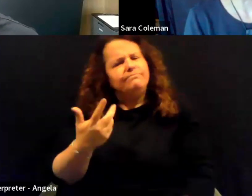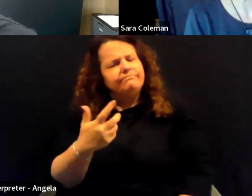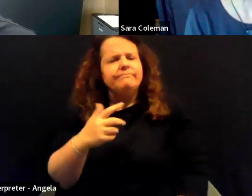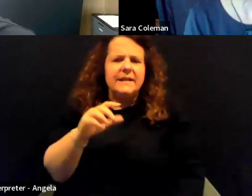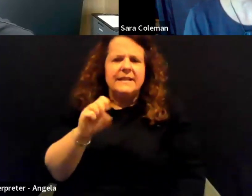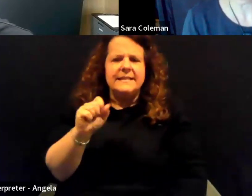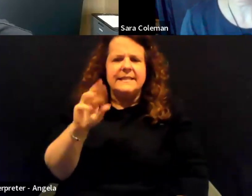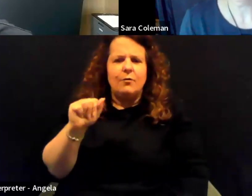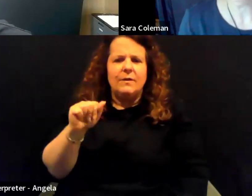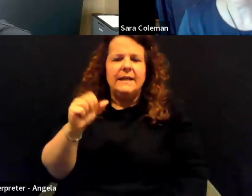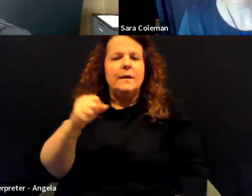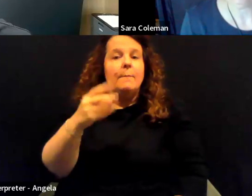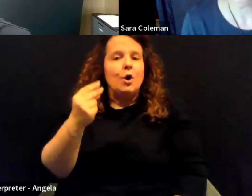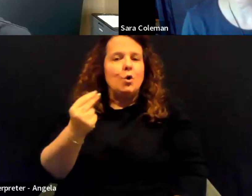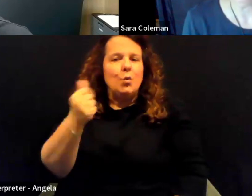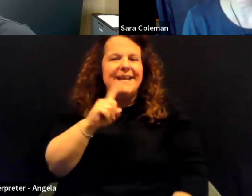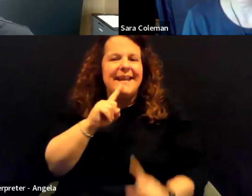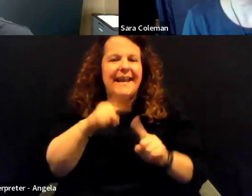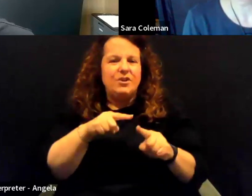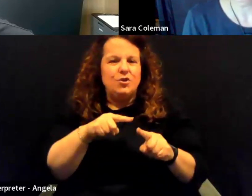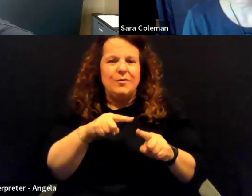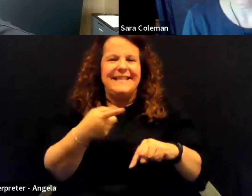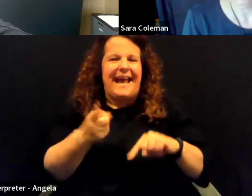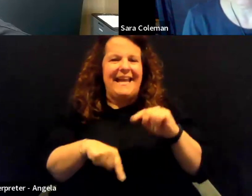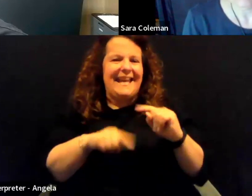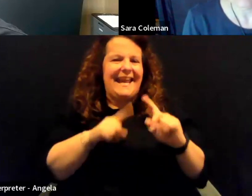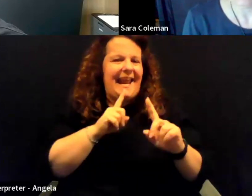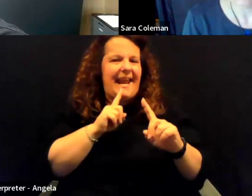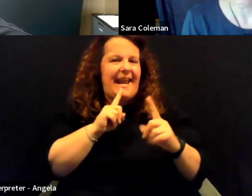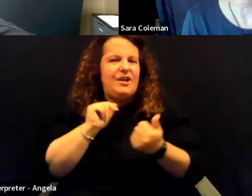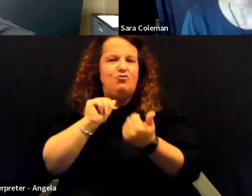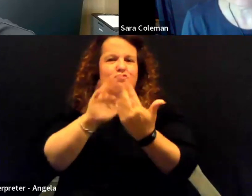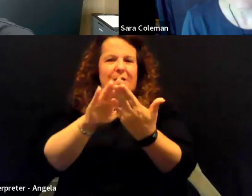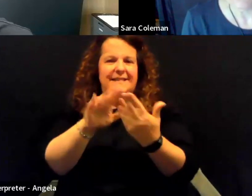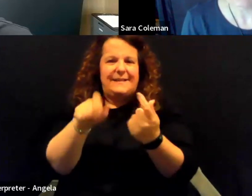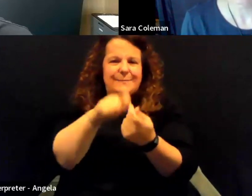My very quick answer to that is I really can't speak to that in specific.